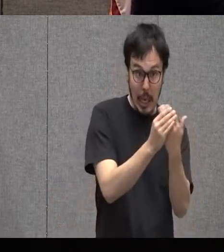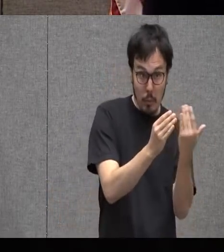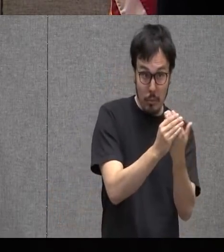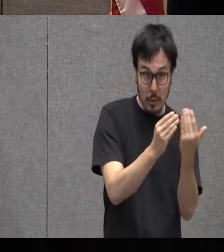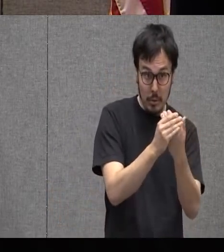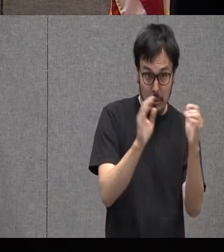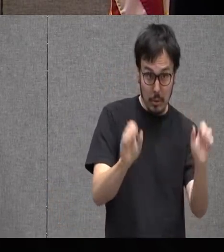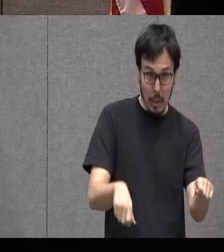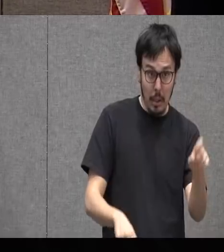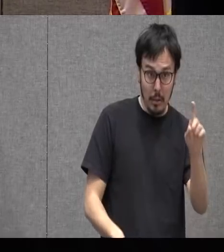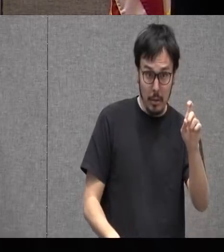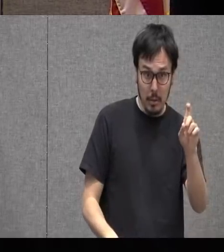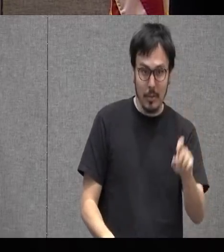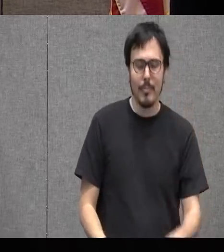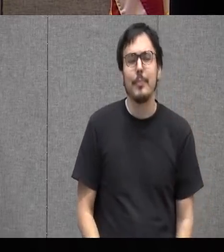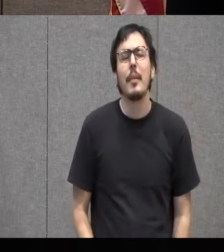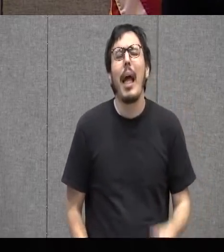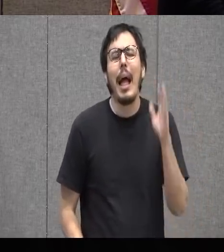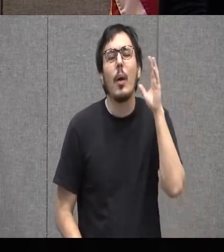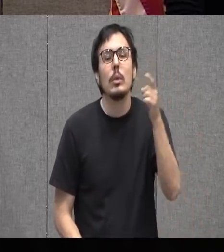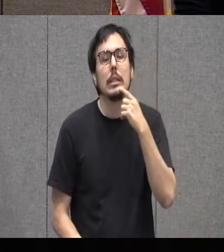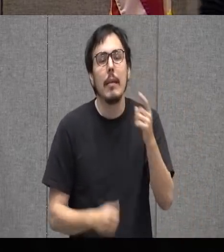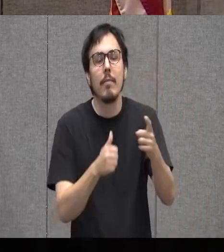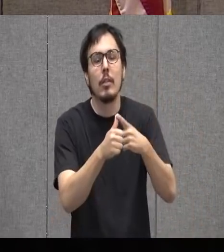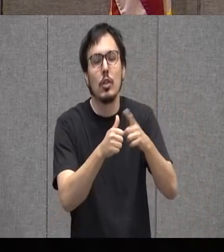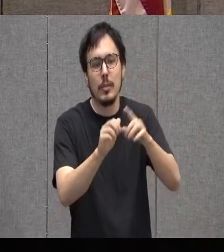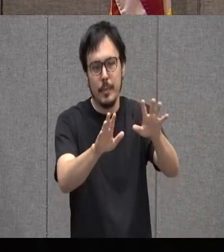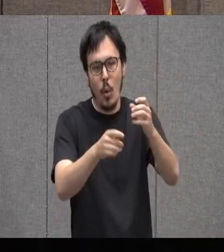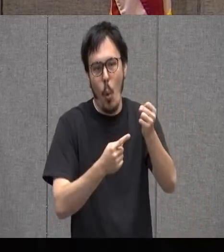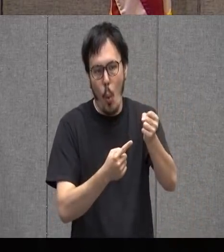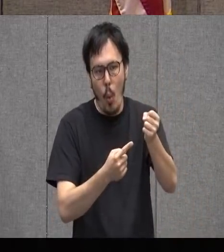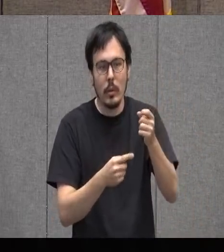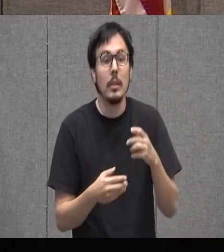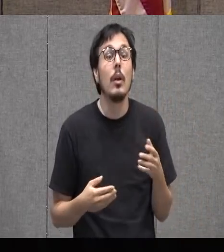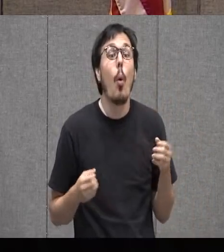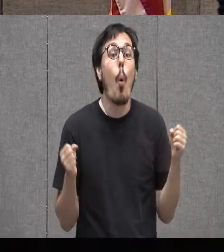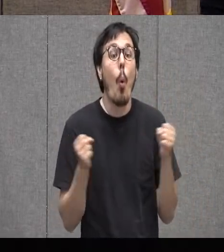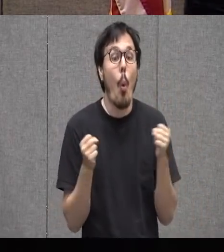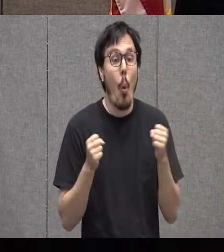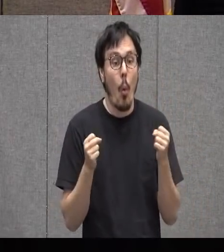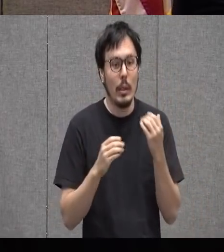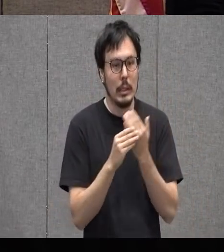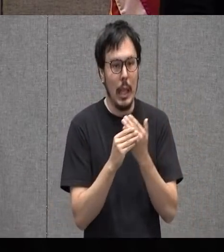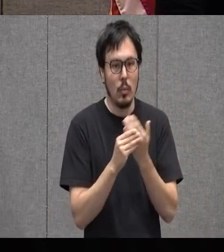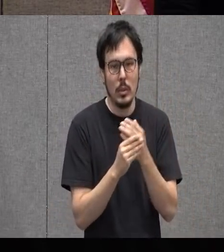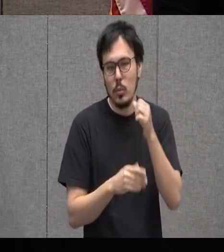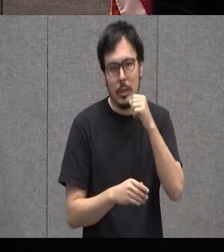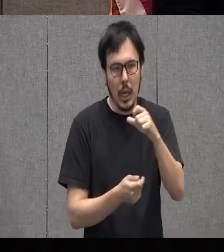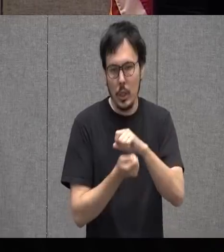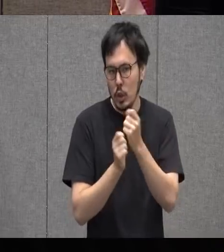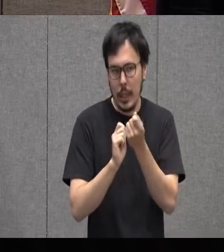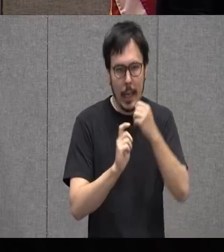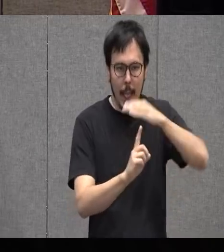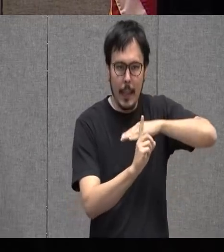I'm going to say it's a cold sandwich. We're not changing its temperature. We don't observe gas bubbles